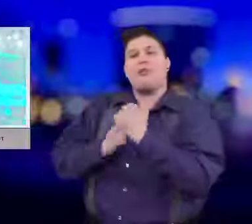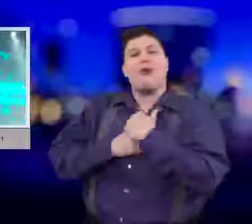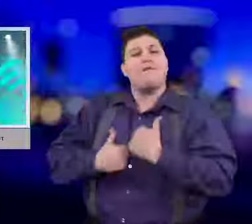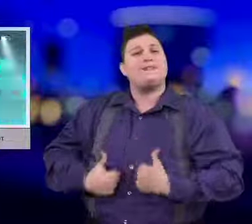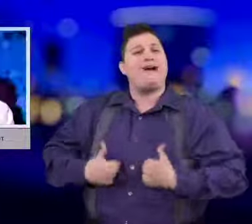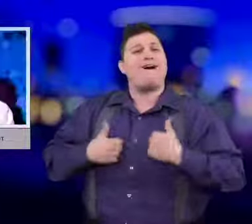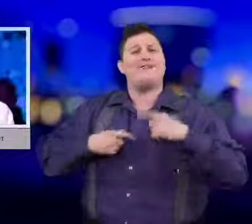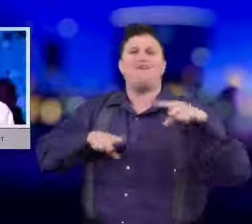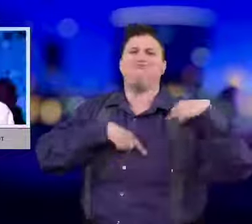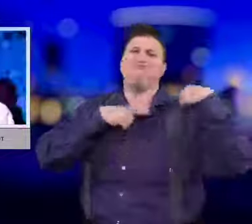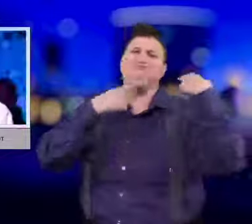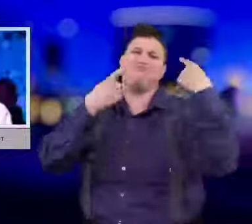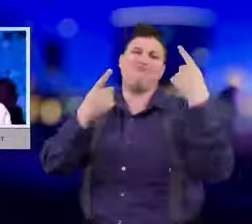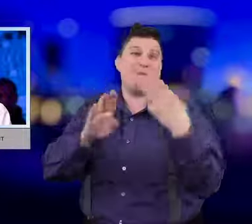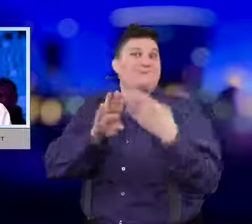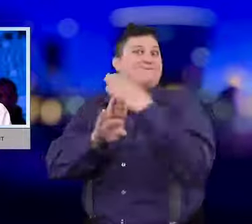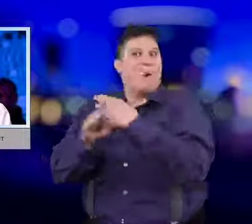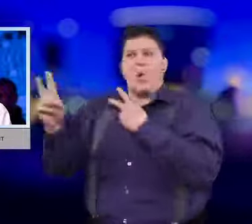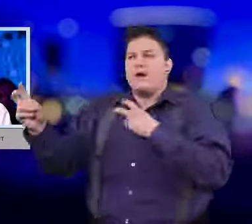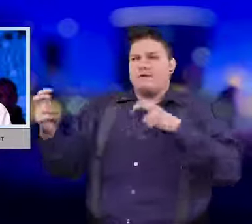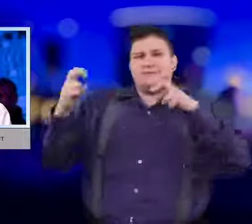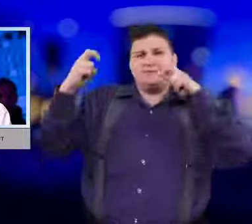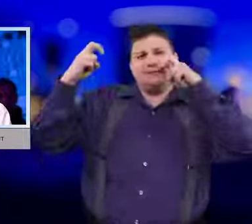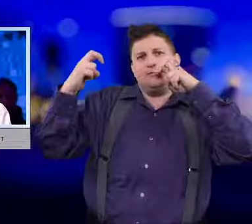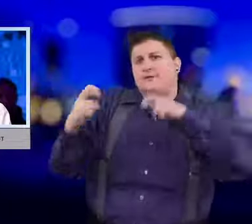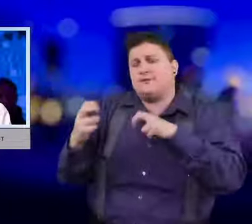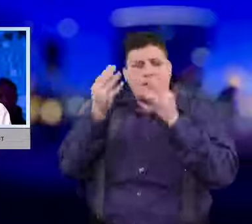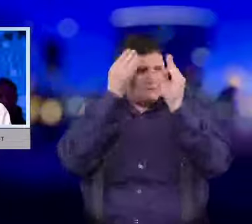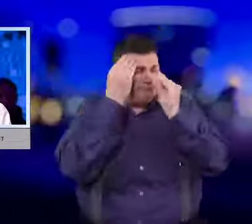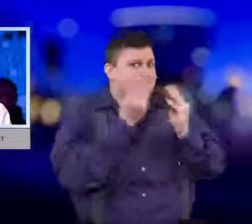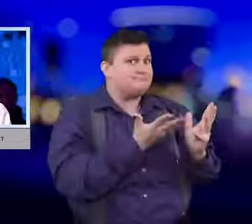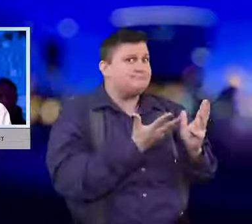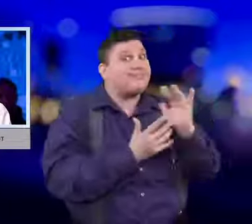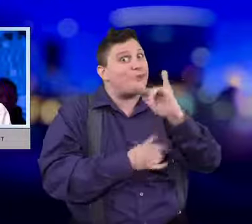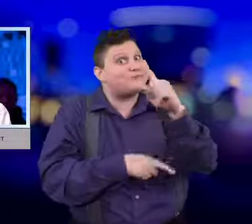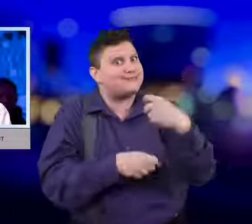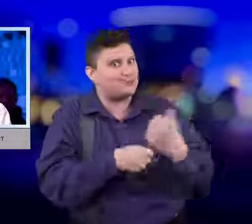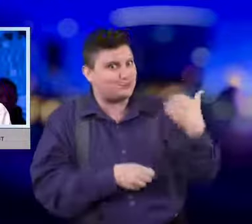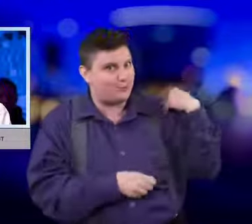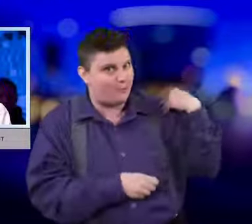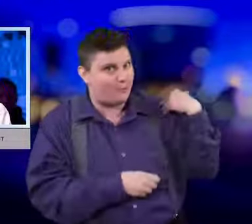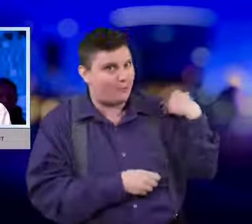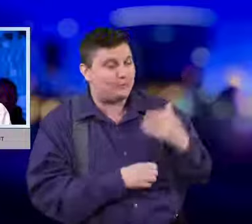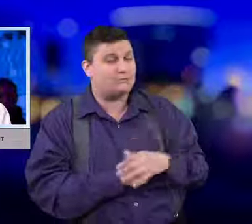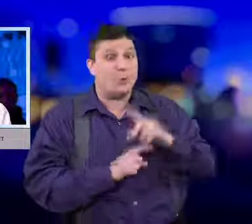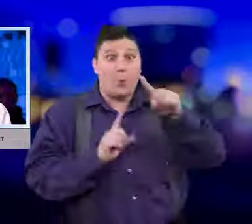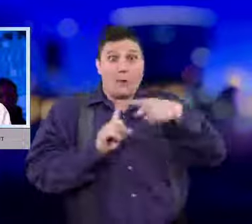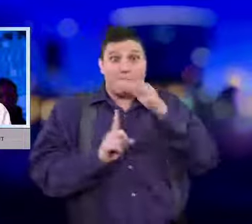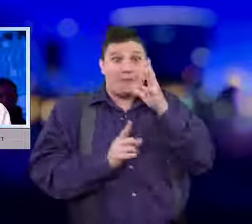love life for a while before she sat him down to tell him a year ago.